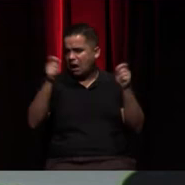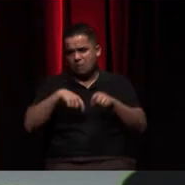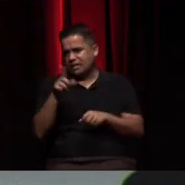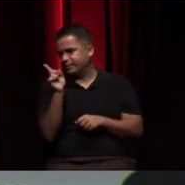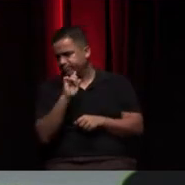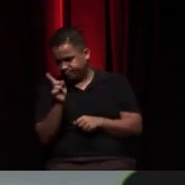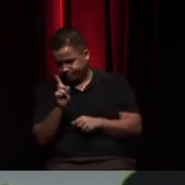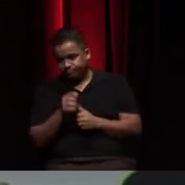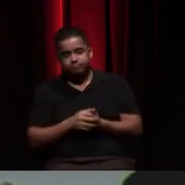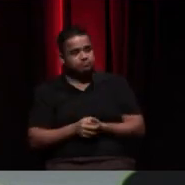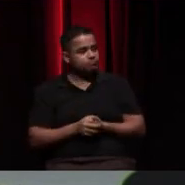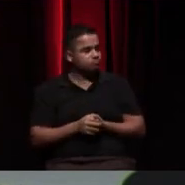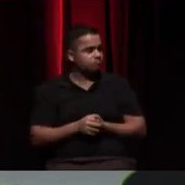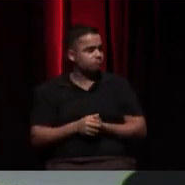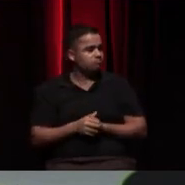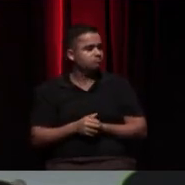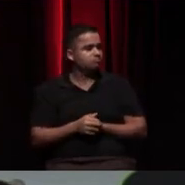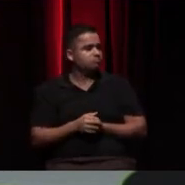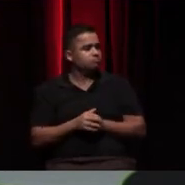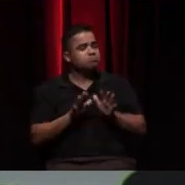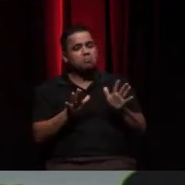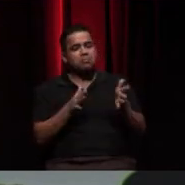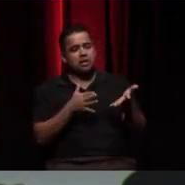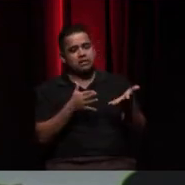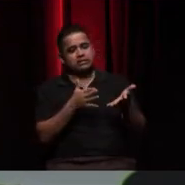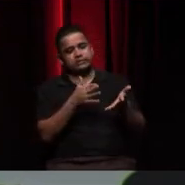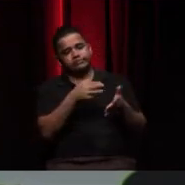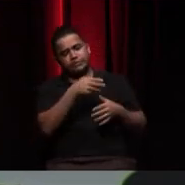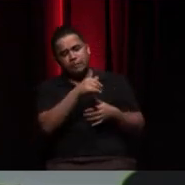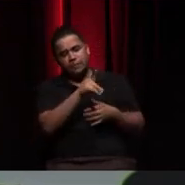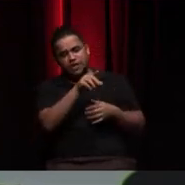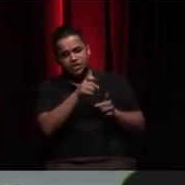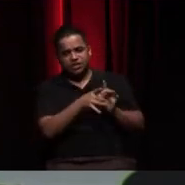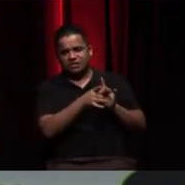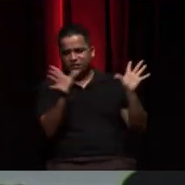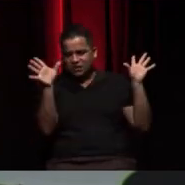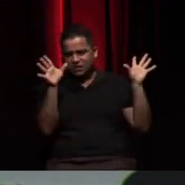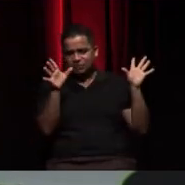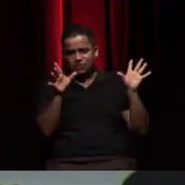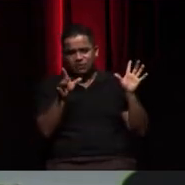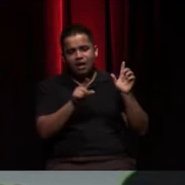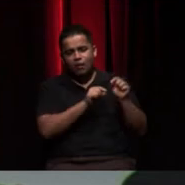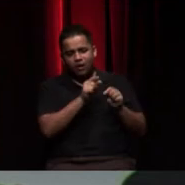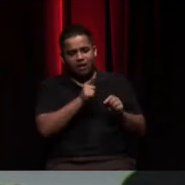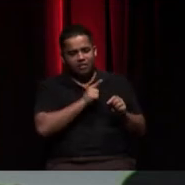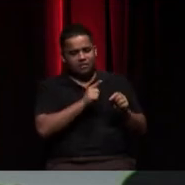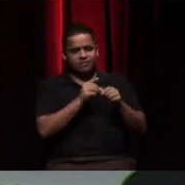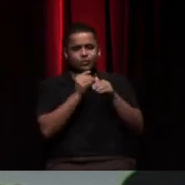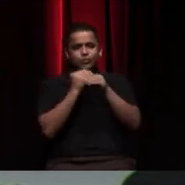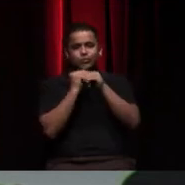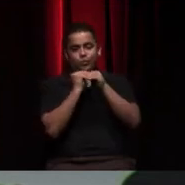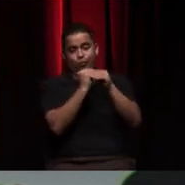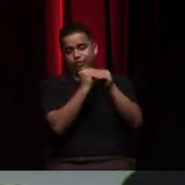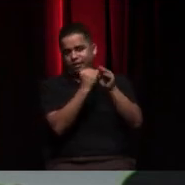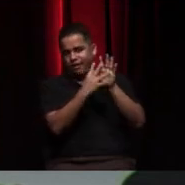What I mean by “mediabookism” is that they created a work model